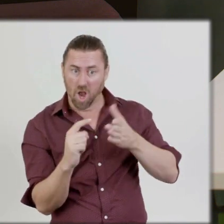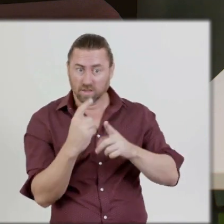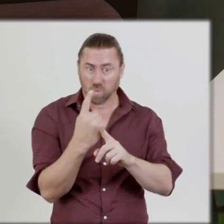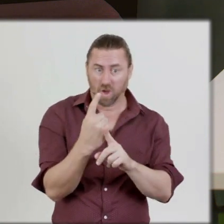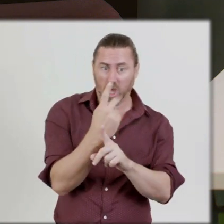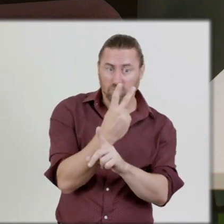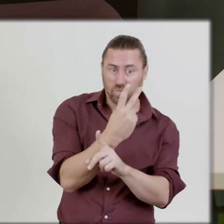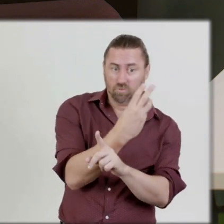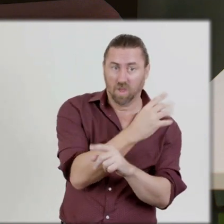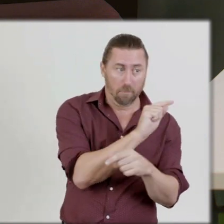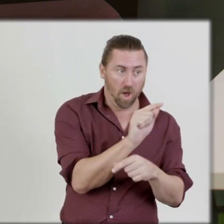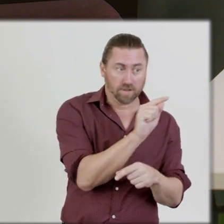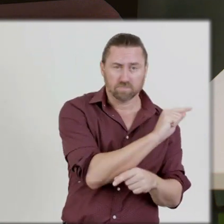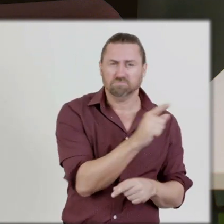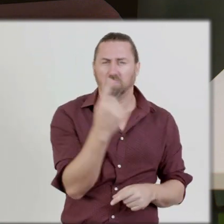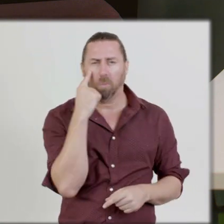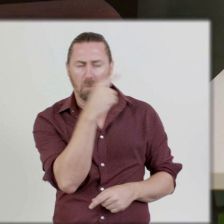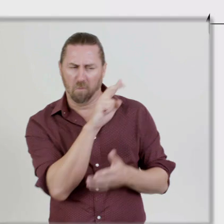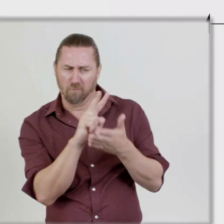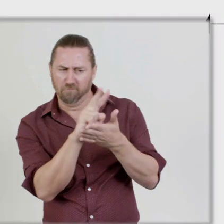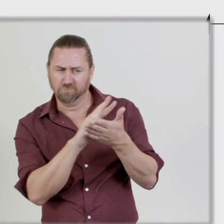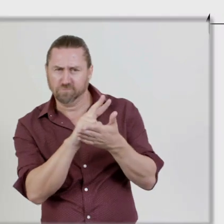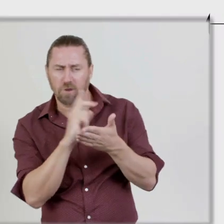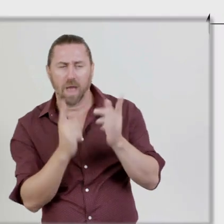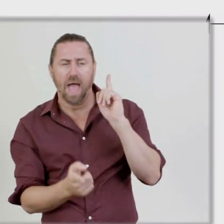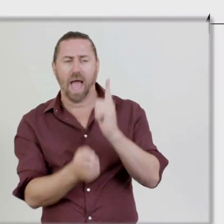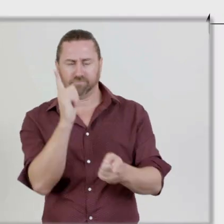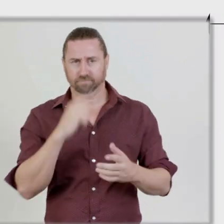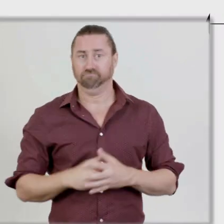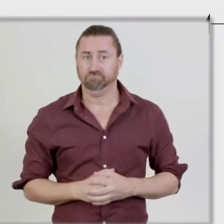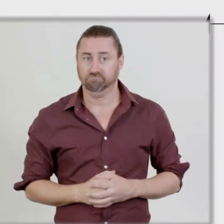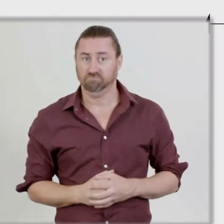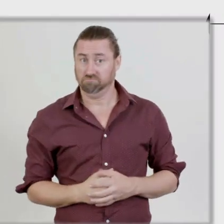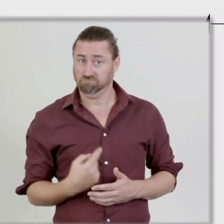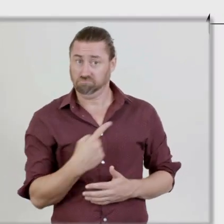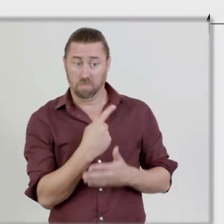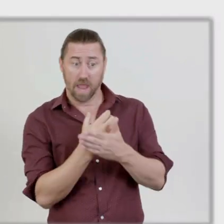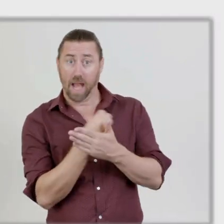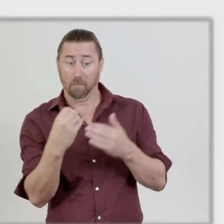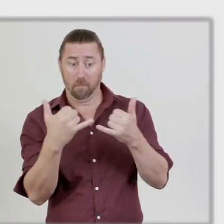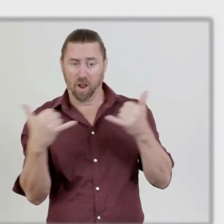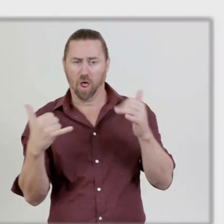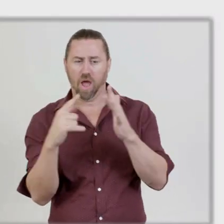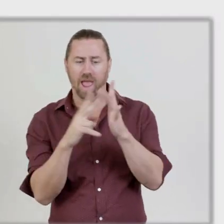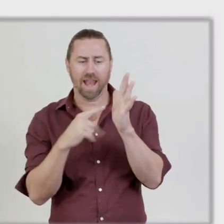Let's look at this video, and find out how. Integers on a number line. Look at this number line.